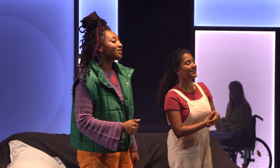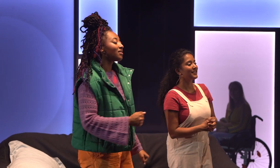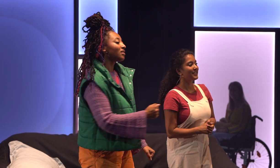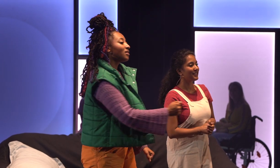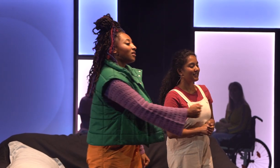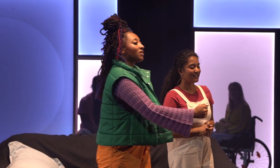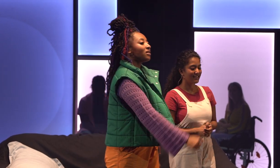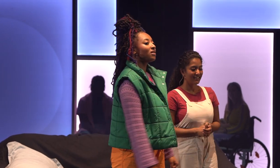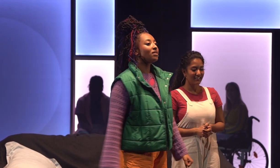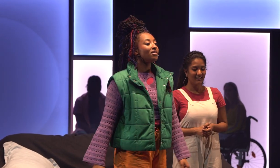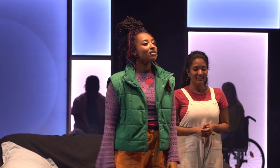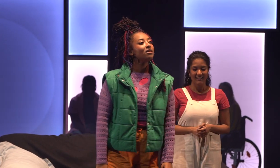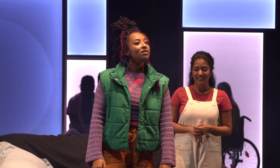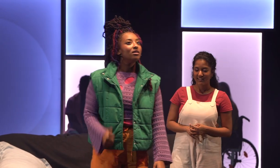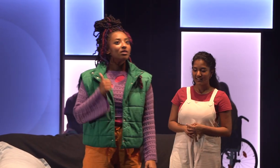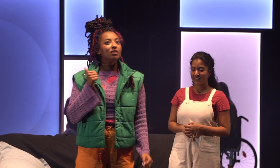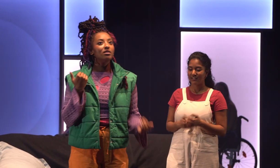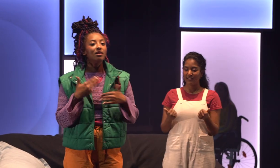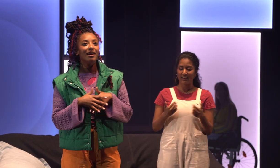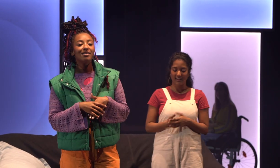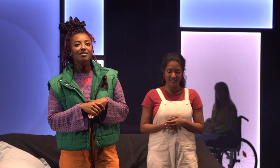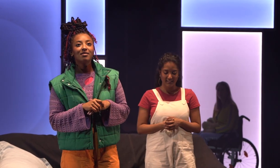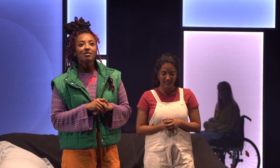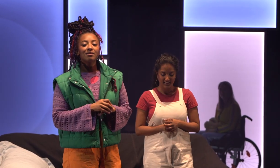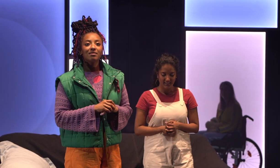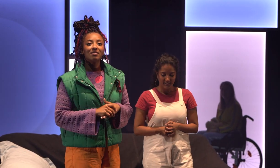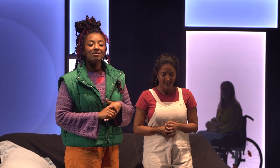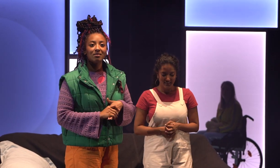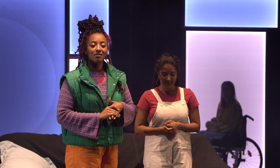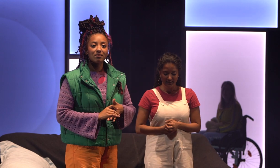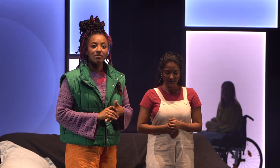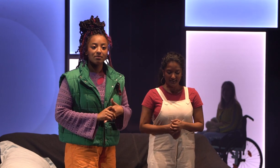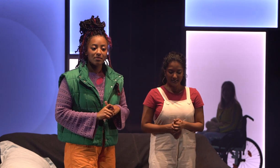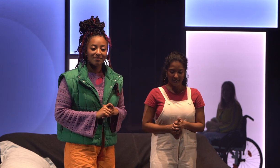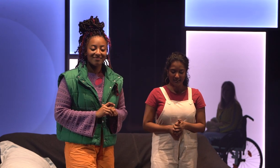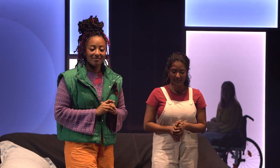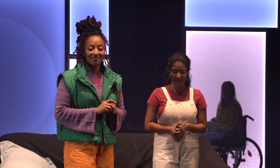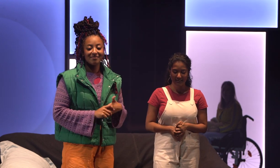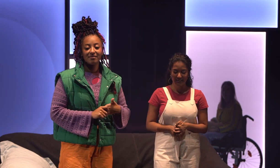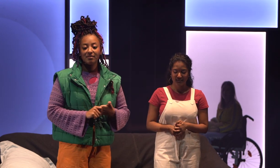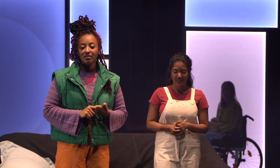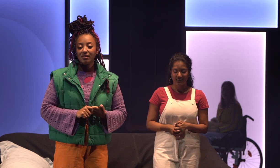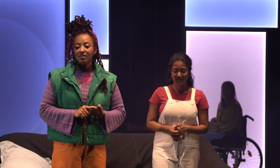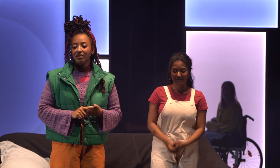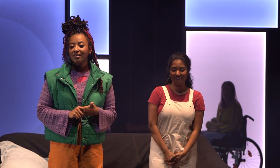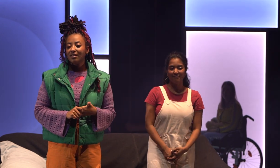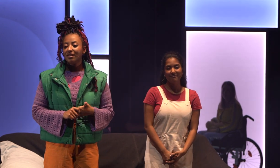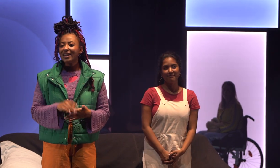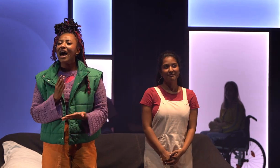Na-night. Goodnight [ UNDER BREATH ] Goodnight.